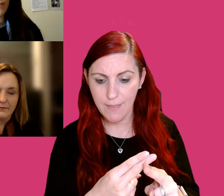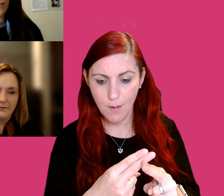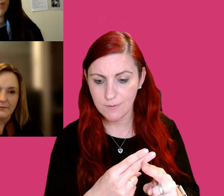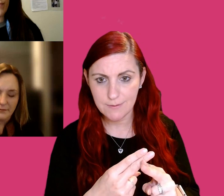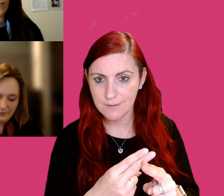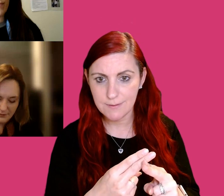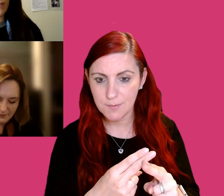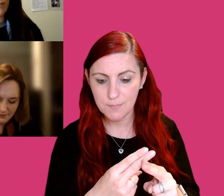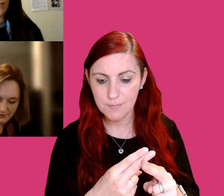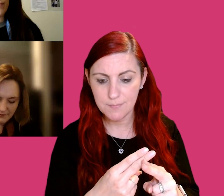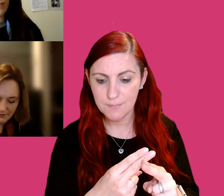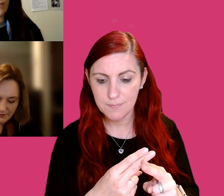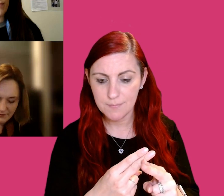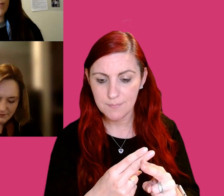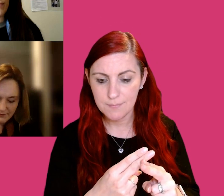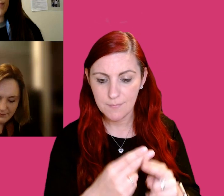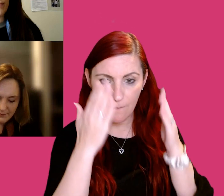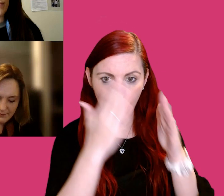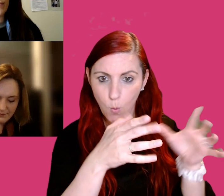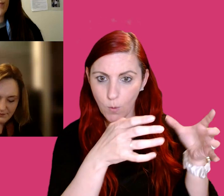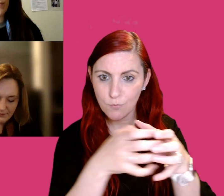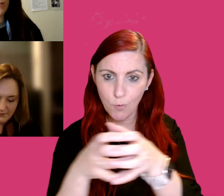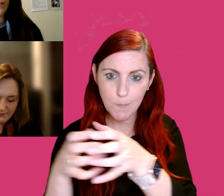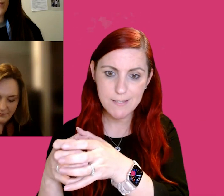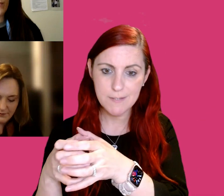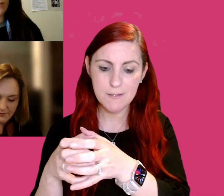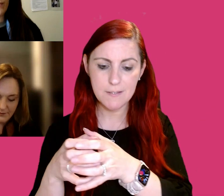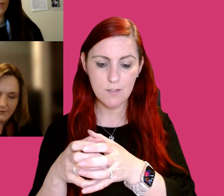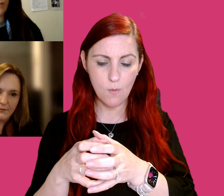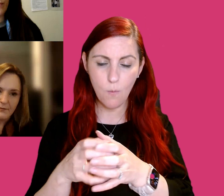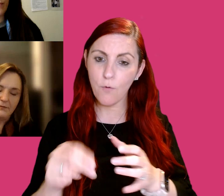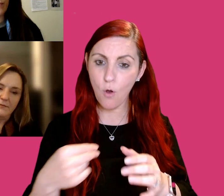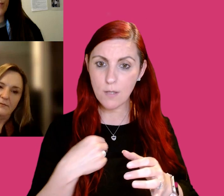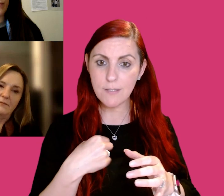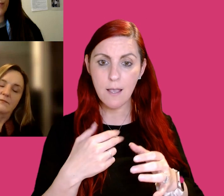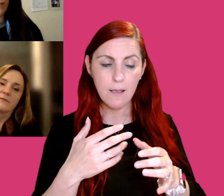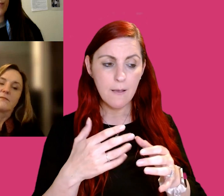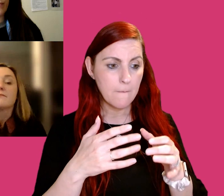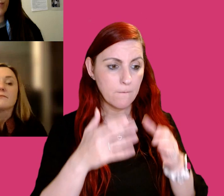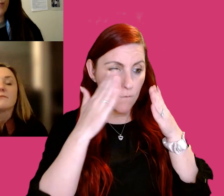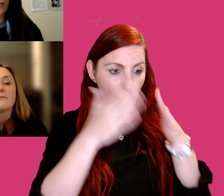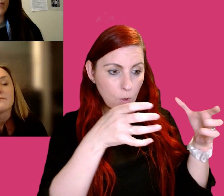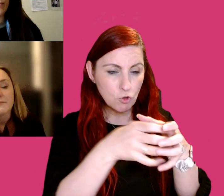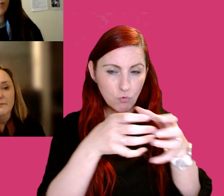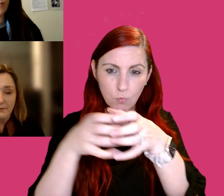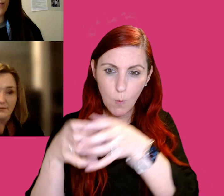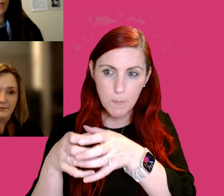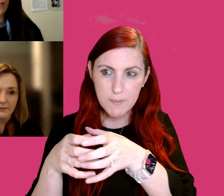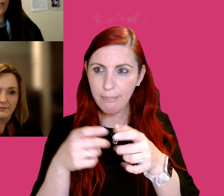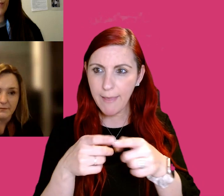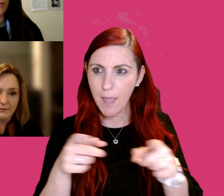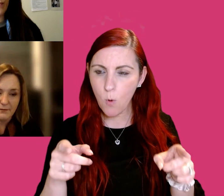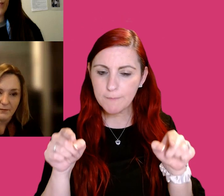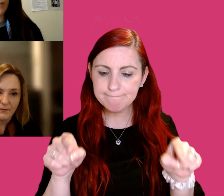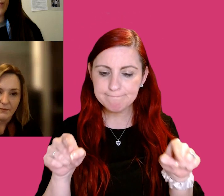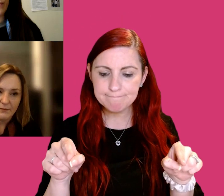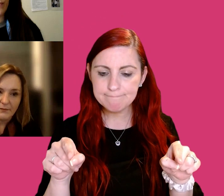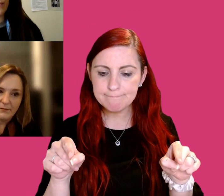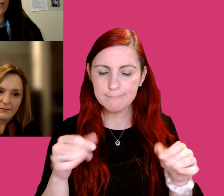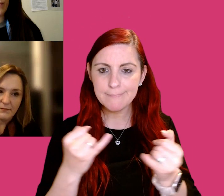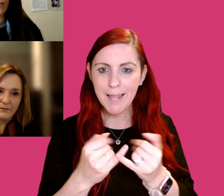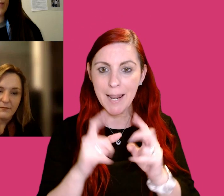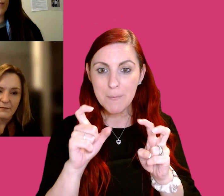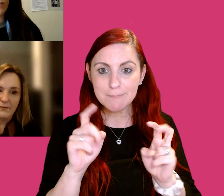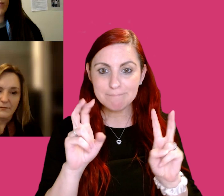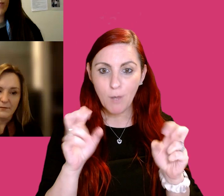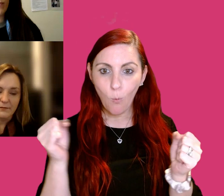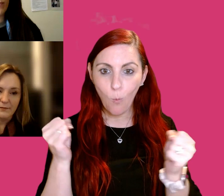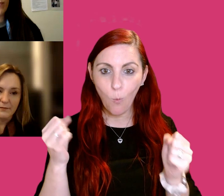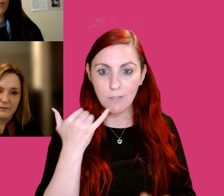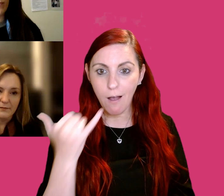um focus groups and so the focus groups were really a case of um a kind of cold calling um